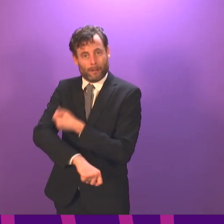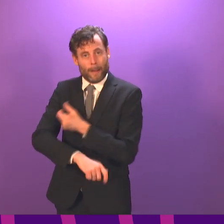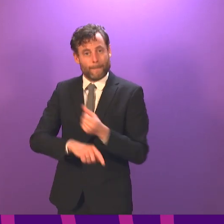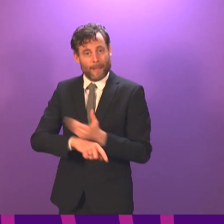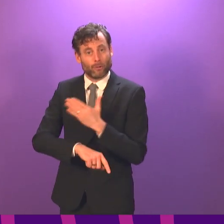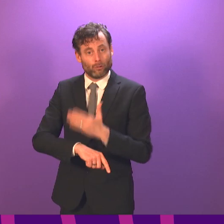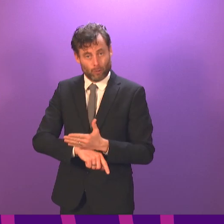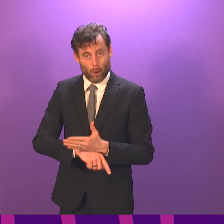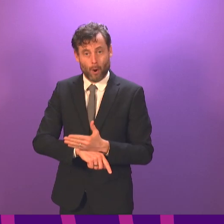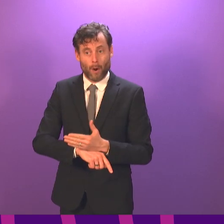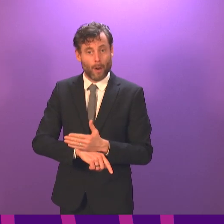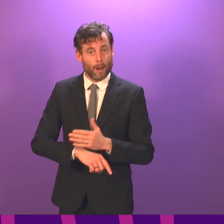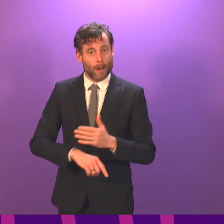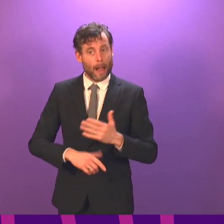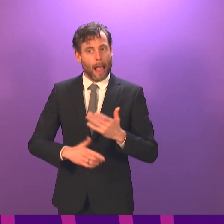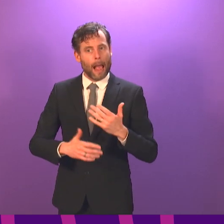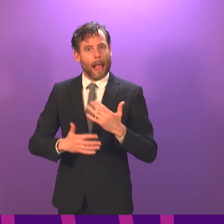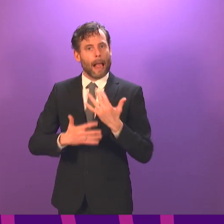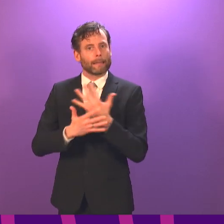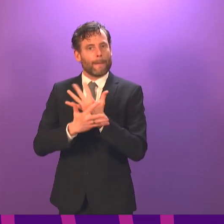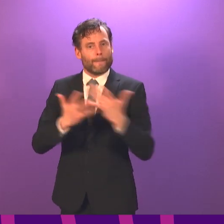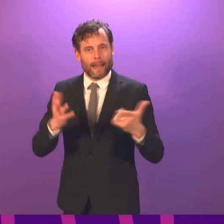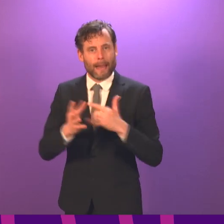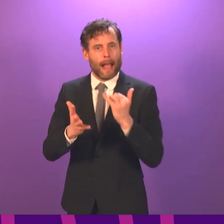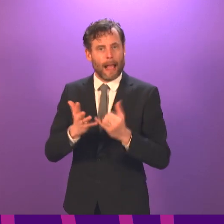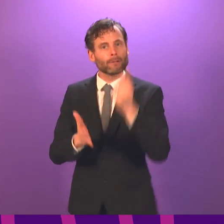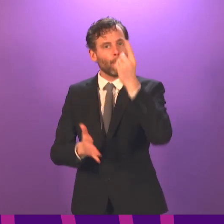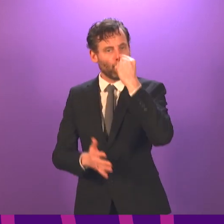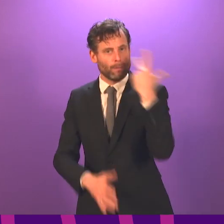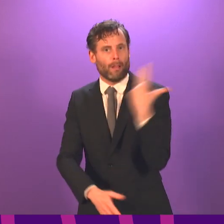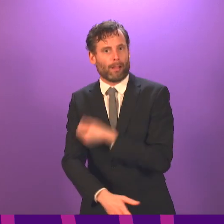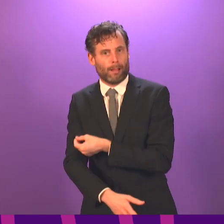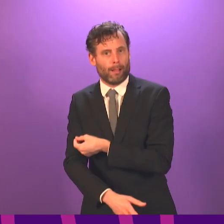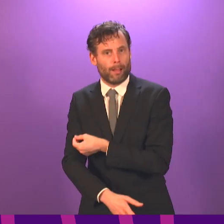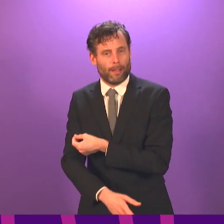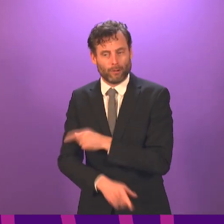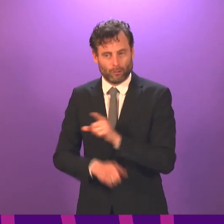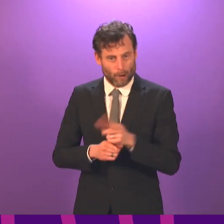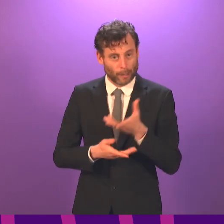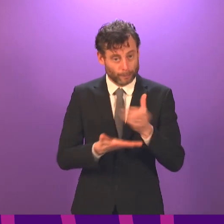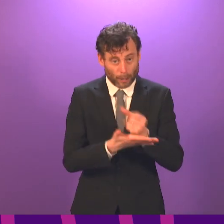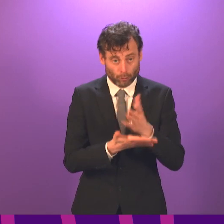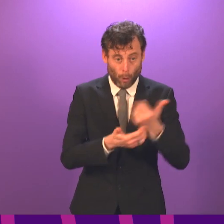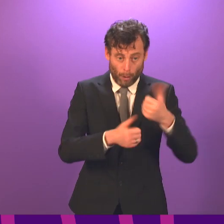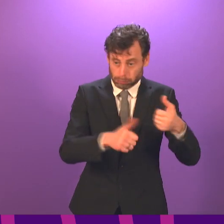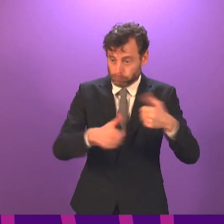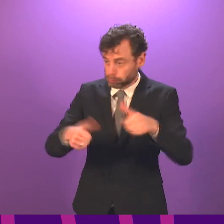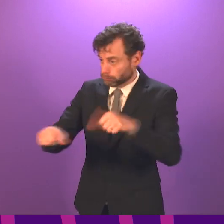the uptake of vaccine there. We are starting to see the benefit of that, given that the